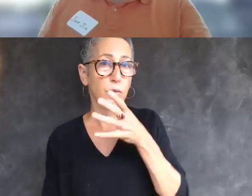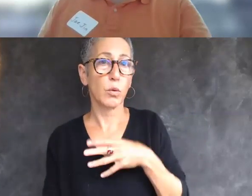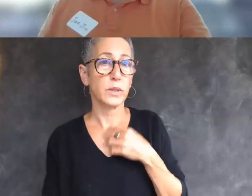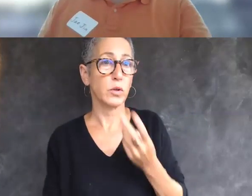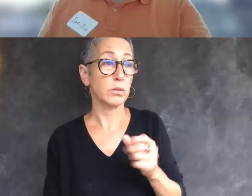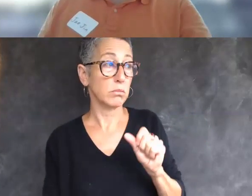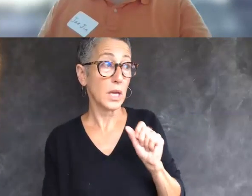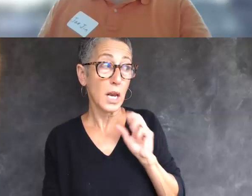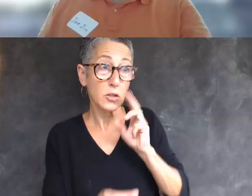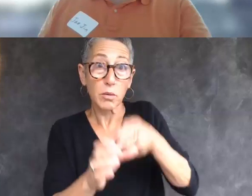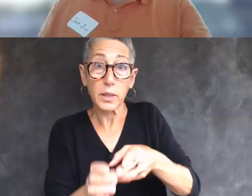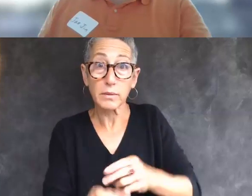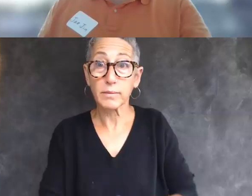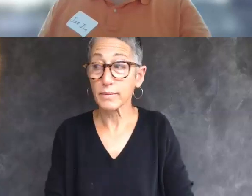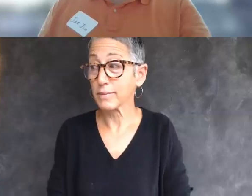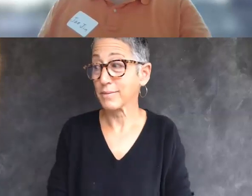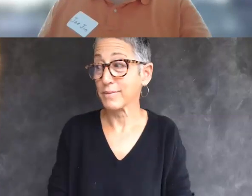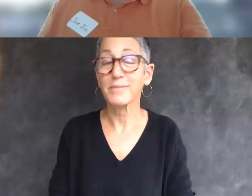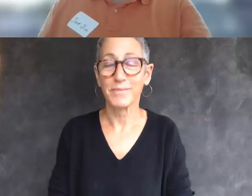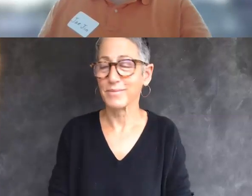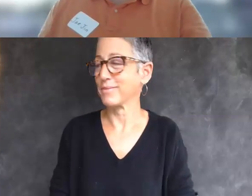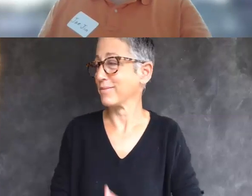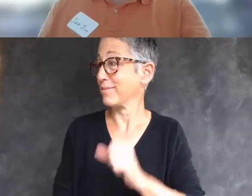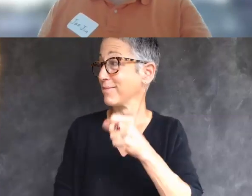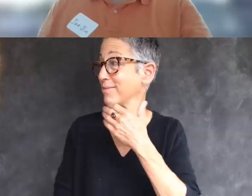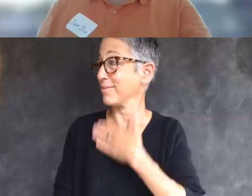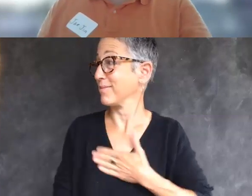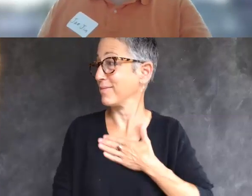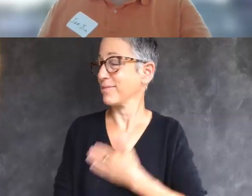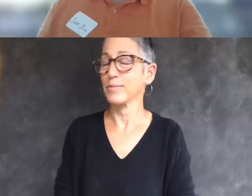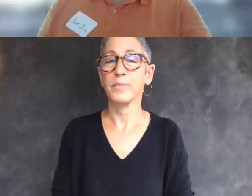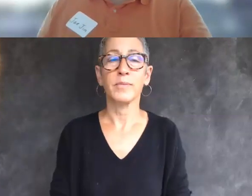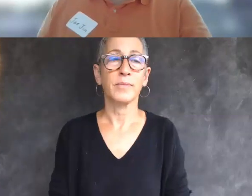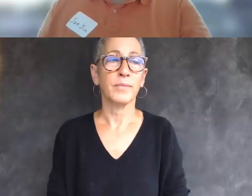Great. I think that